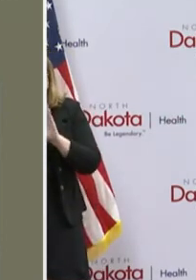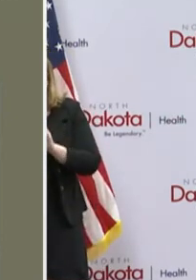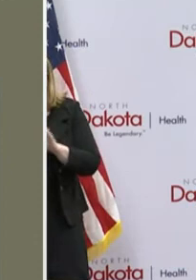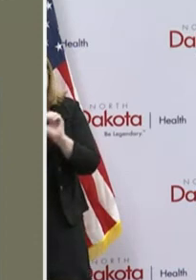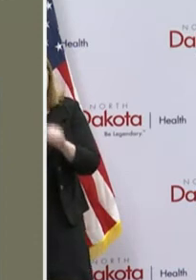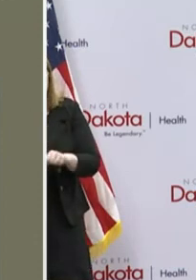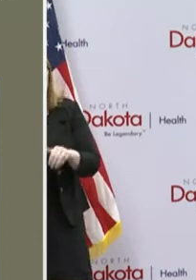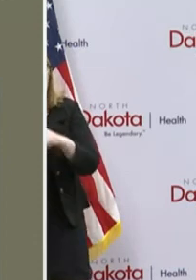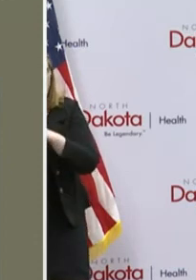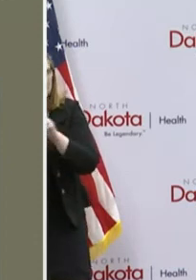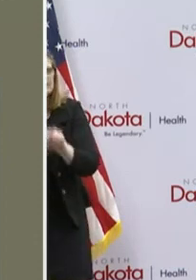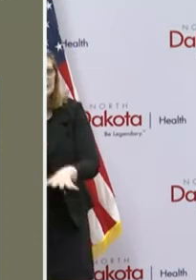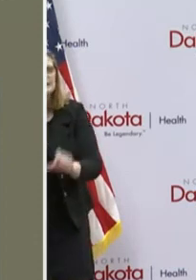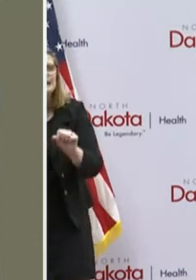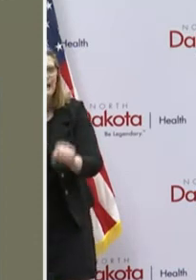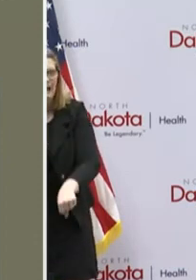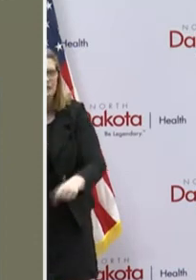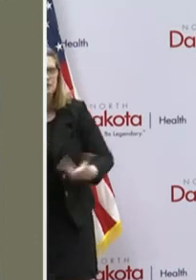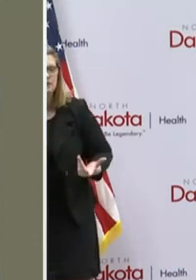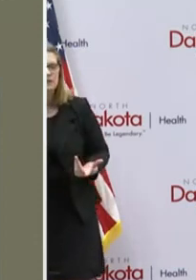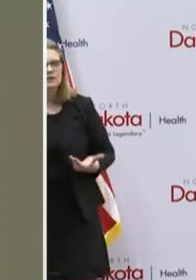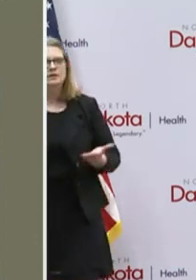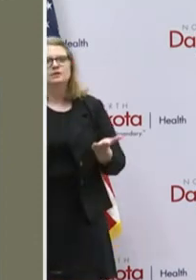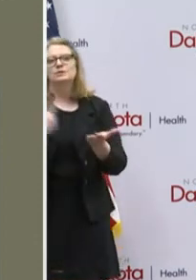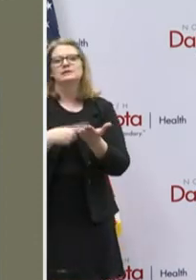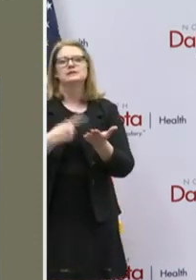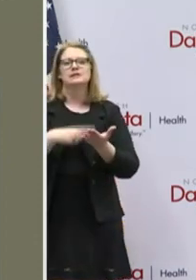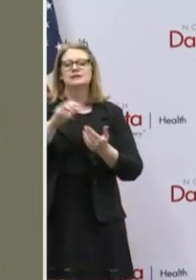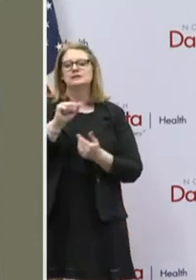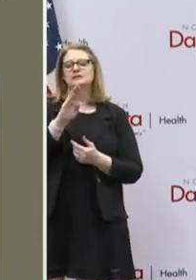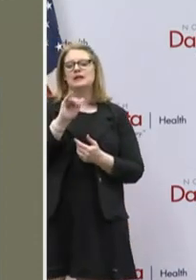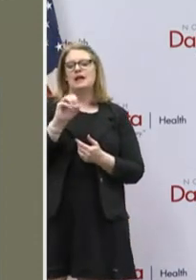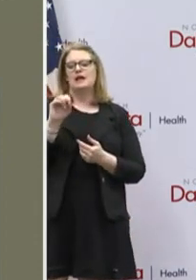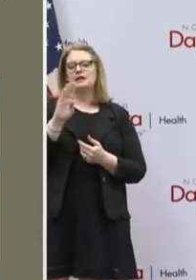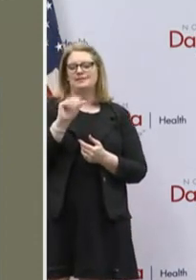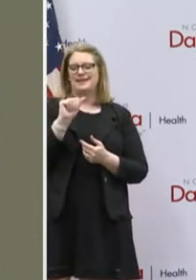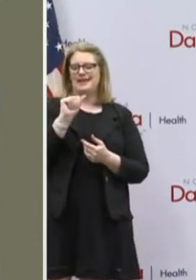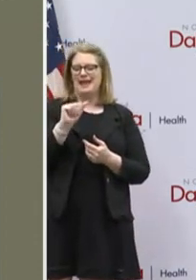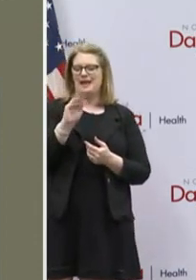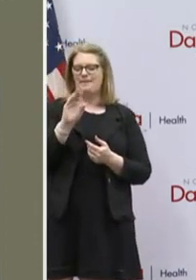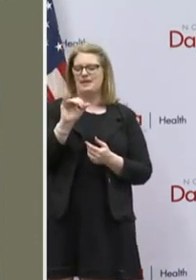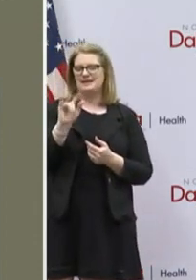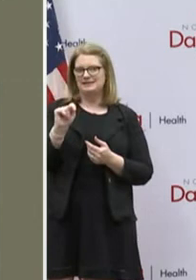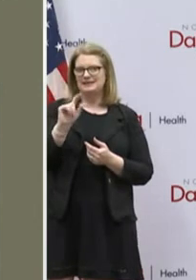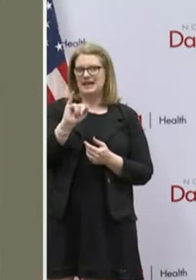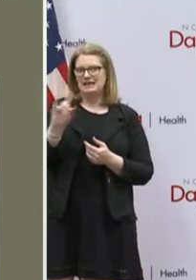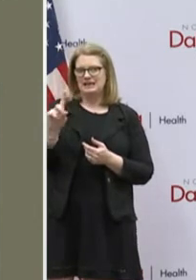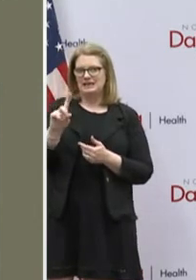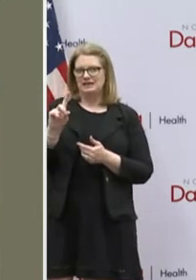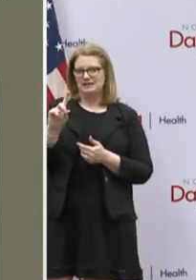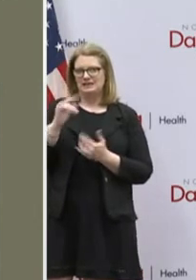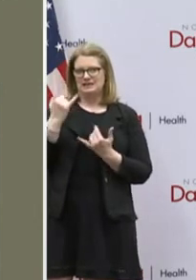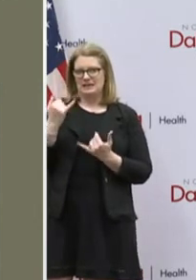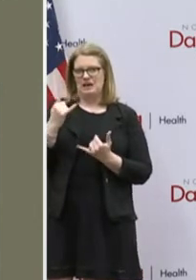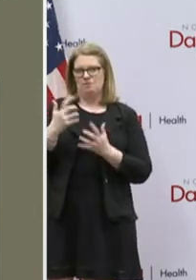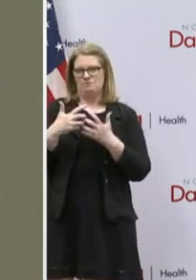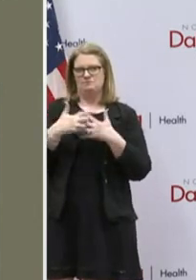THESE DOZENS AND DOZENS OF LOCATIONS AROUND THE STATE WHERE YOU CAN GET TESTED, AND AGAIN, WE'VE TALKED ABOUT ABBOTT ID